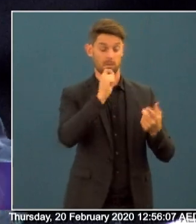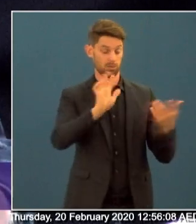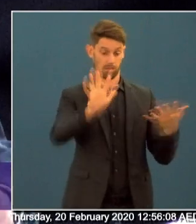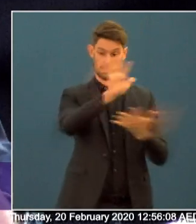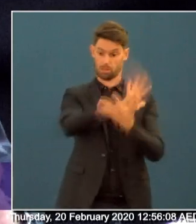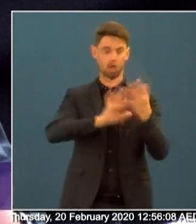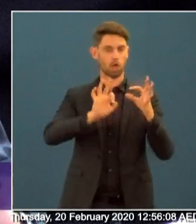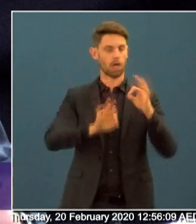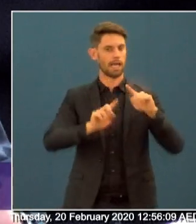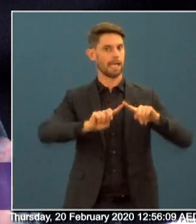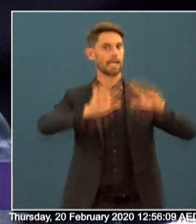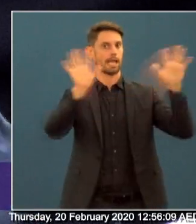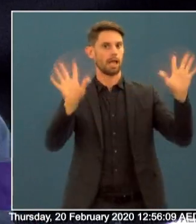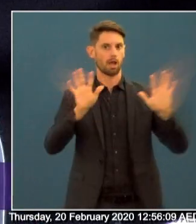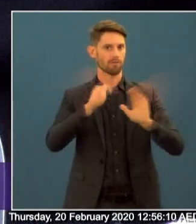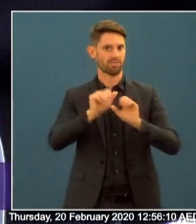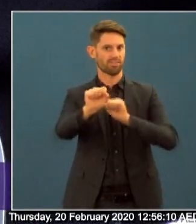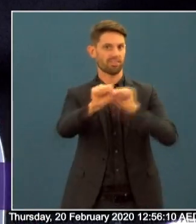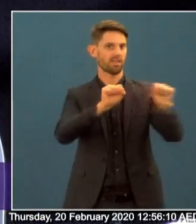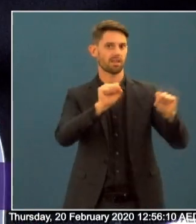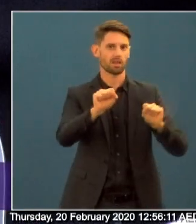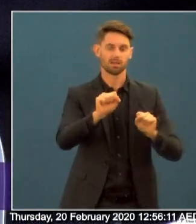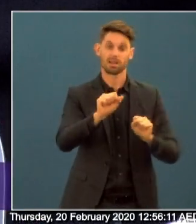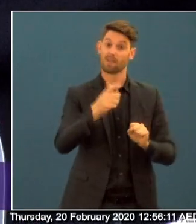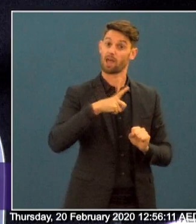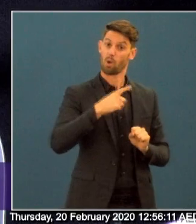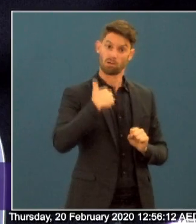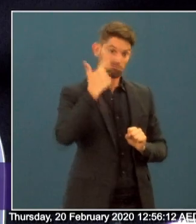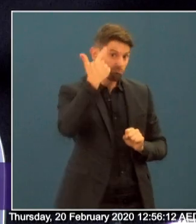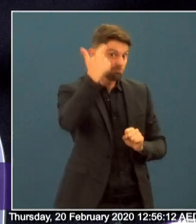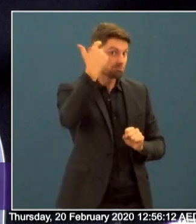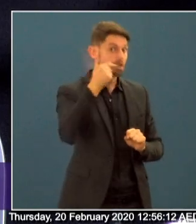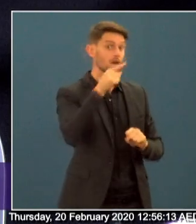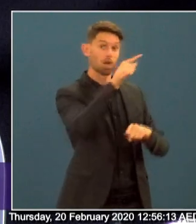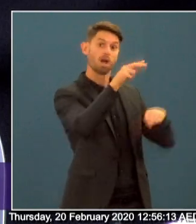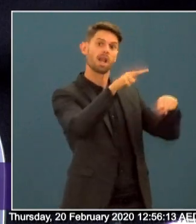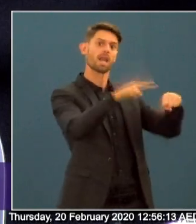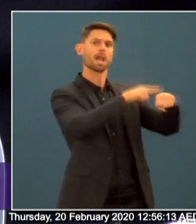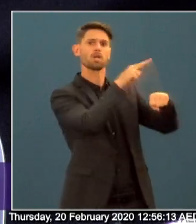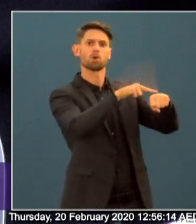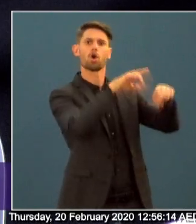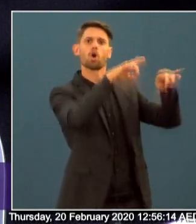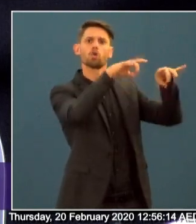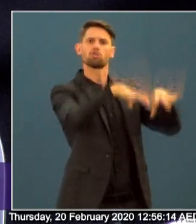And I guess the National Australian Coronial Information System is one of those systems where we need to try and identify.